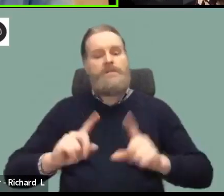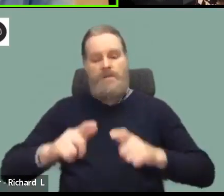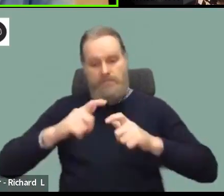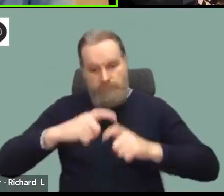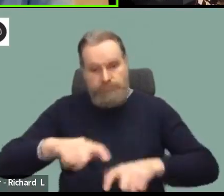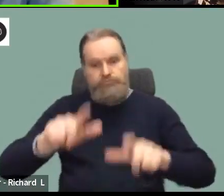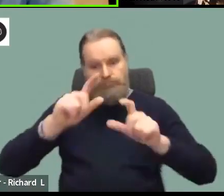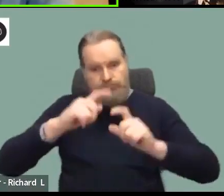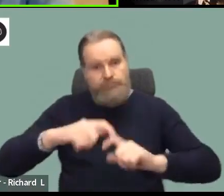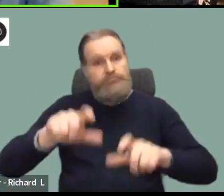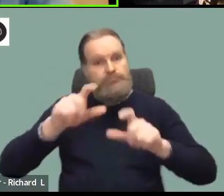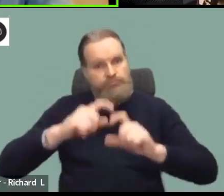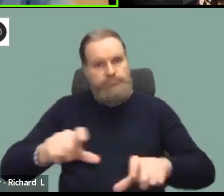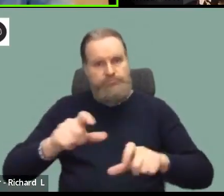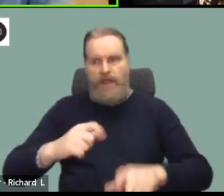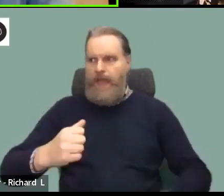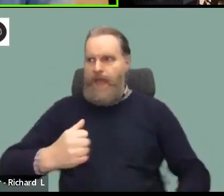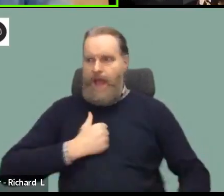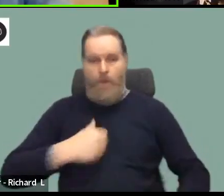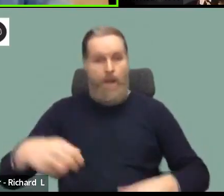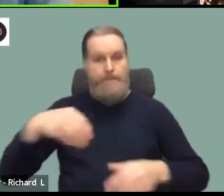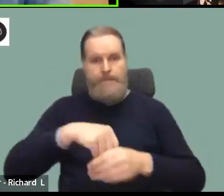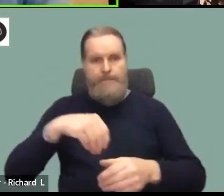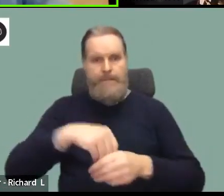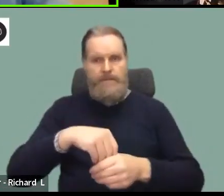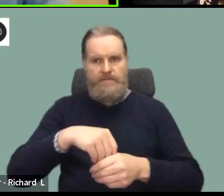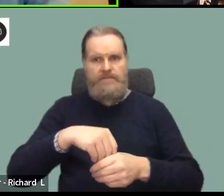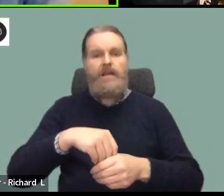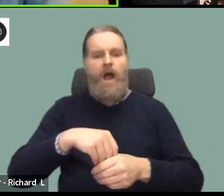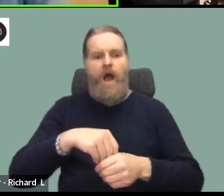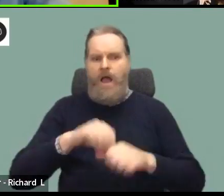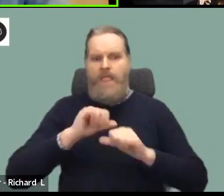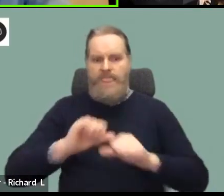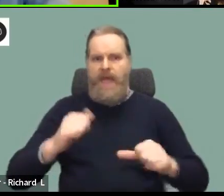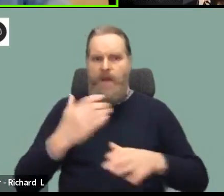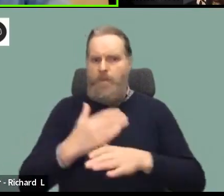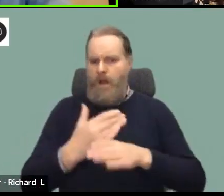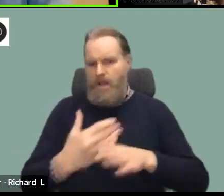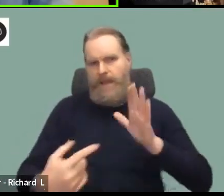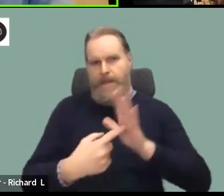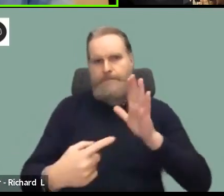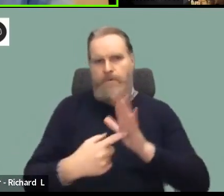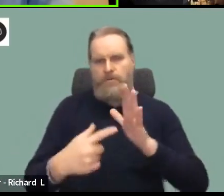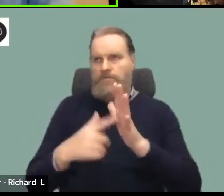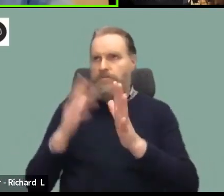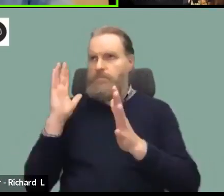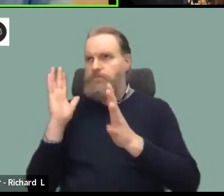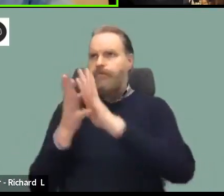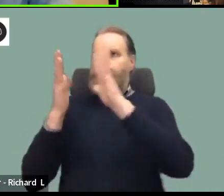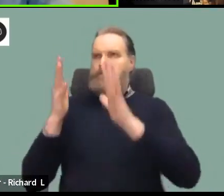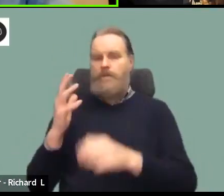based around sustained targeted. action action of our members action of our members in the areas action of our members in the areas that would have an immediate effect and Build